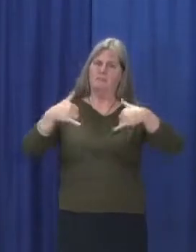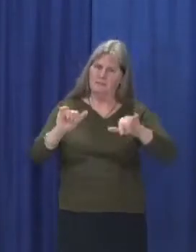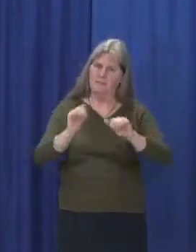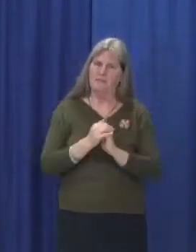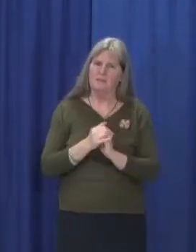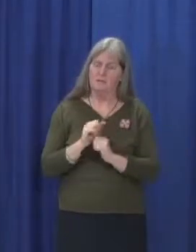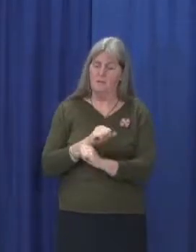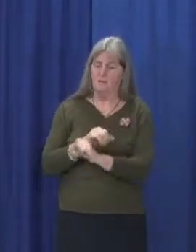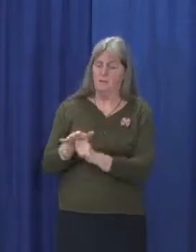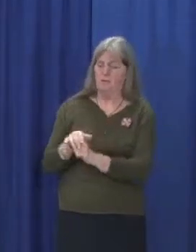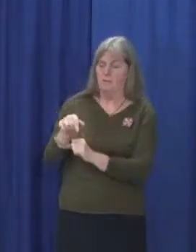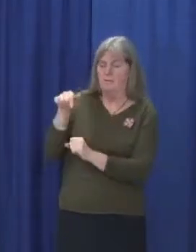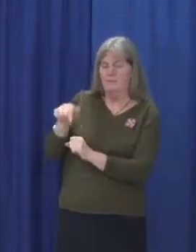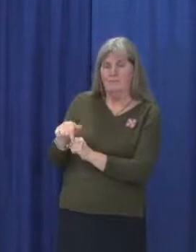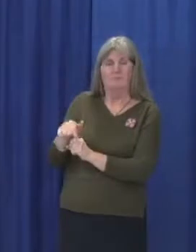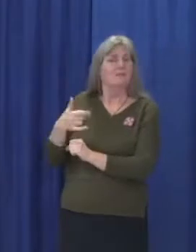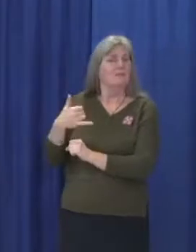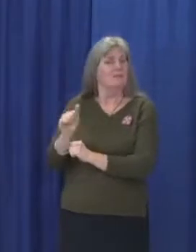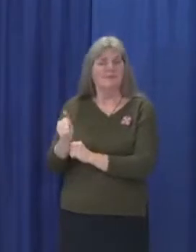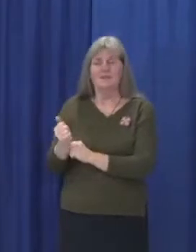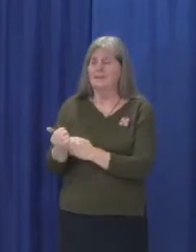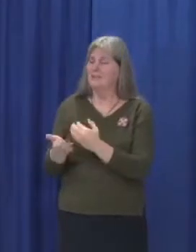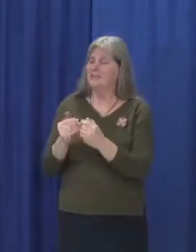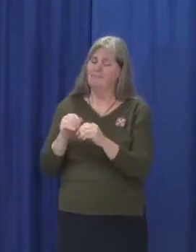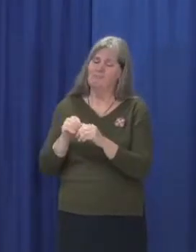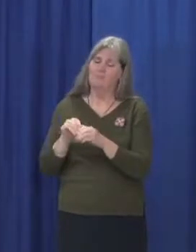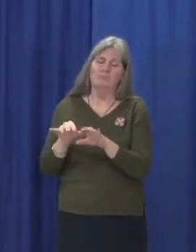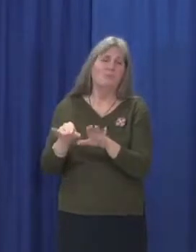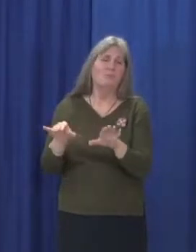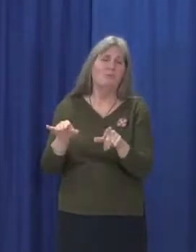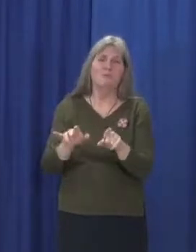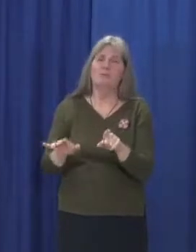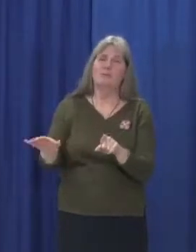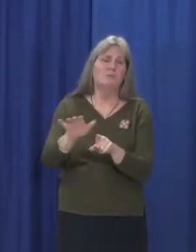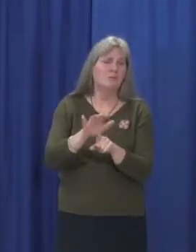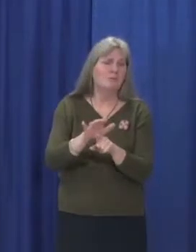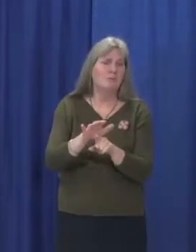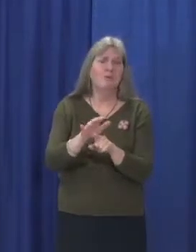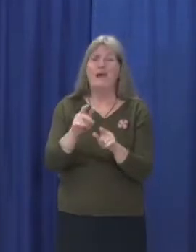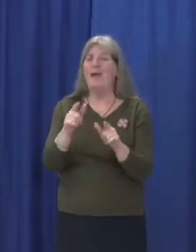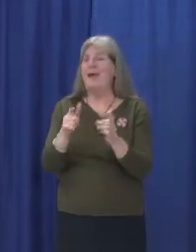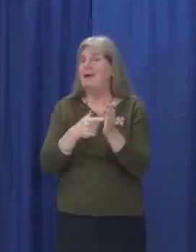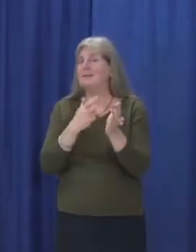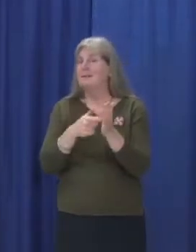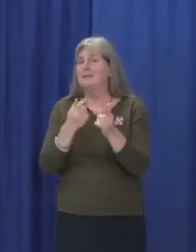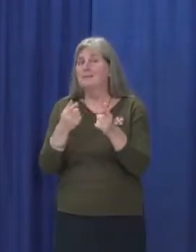COVID-19 is a highly contagious disease and in some cases